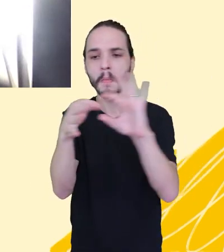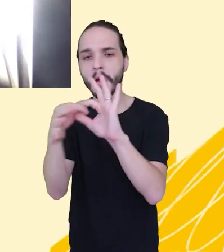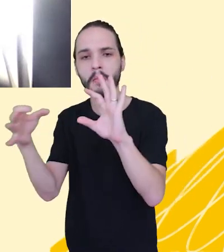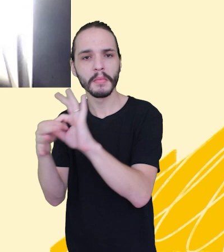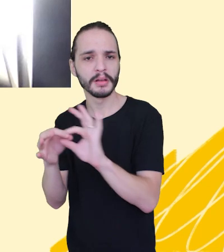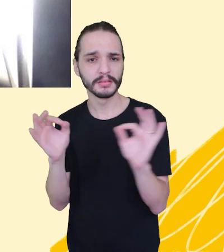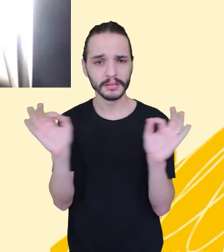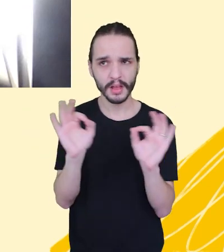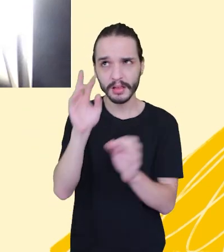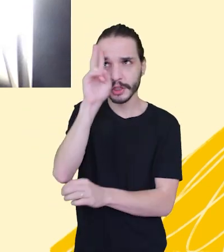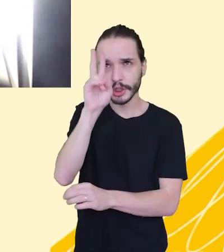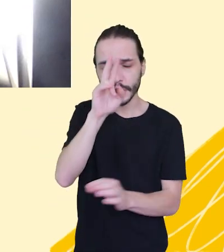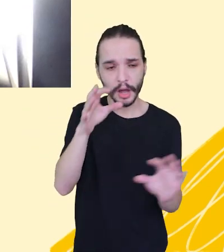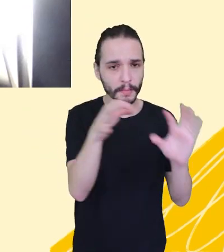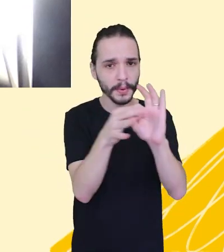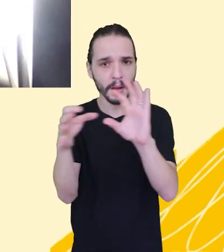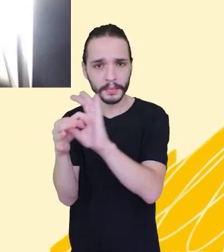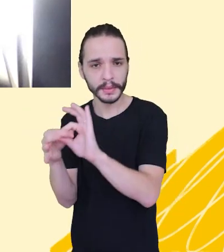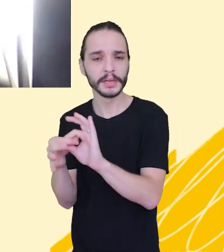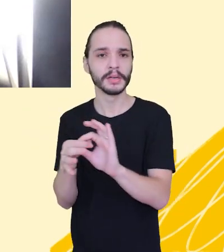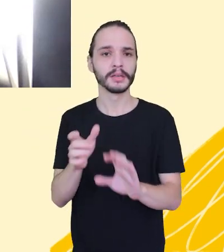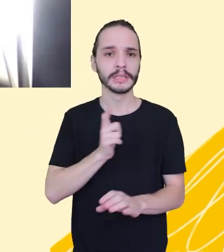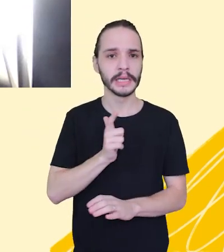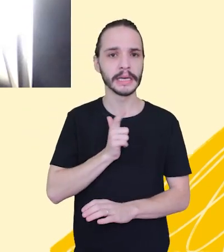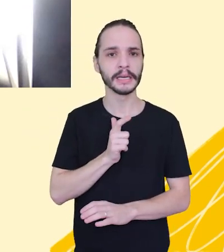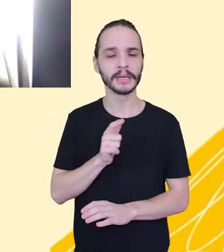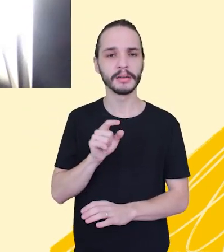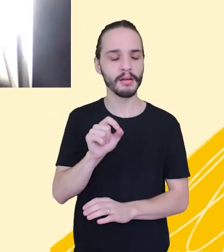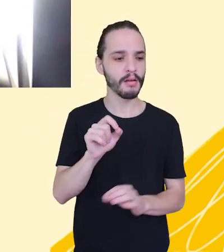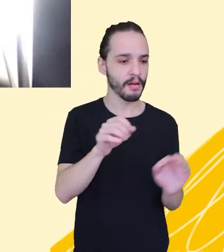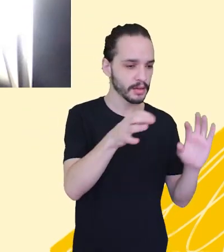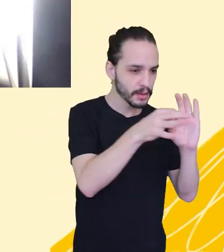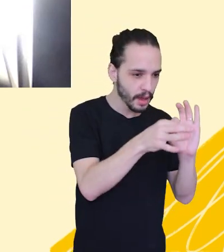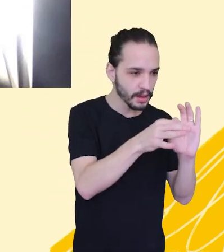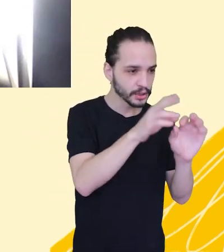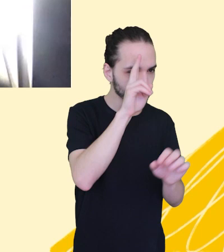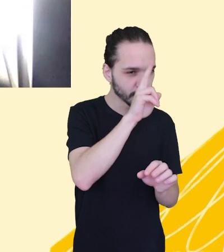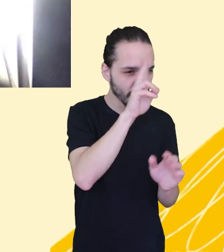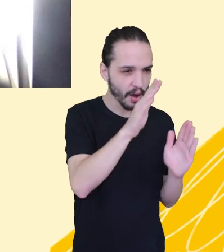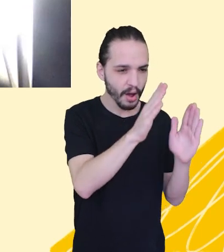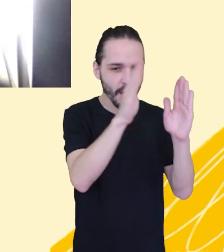which leads the story from A to B. And so it is with everything.